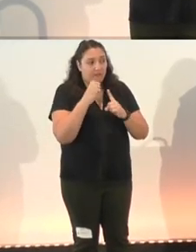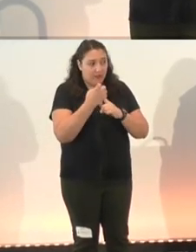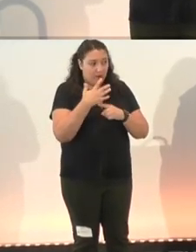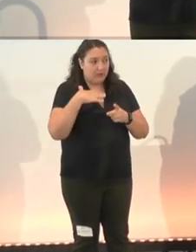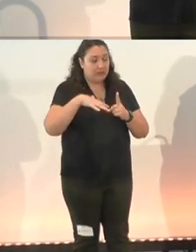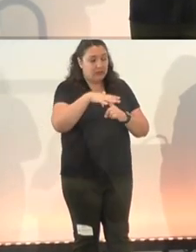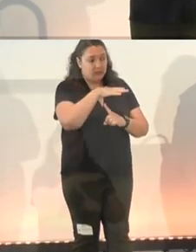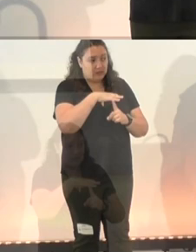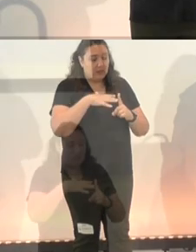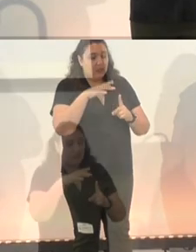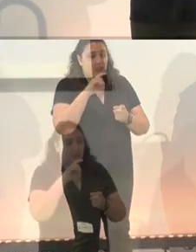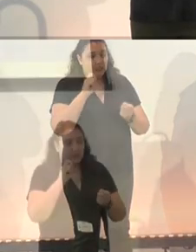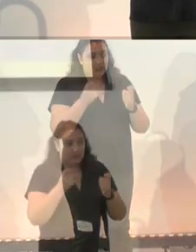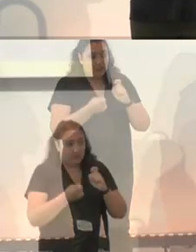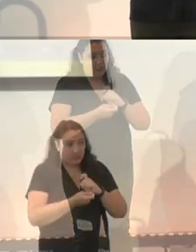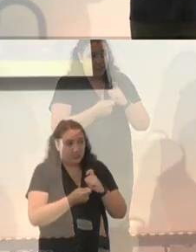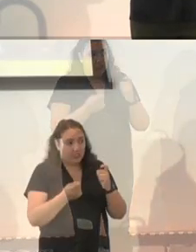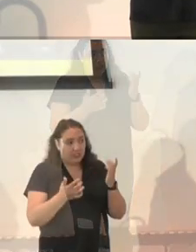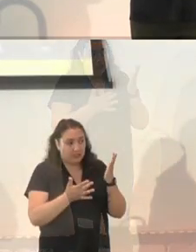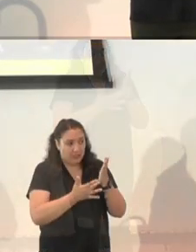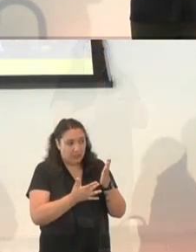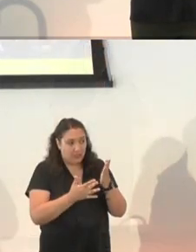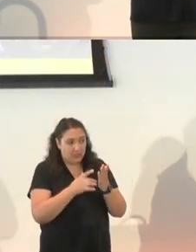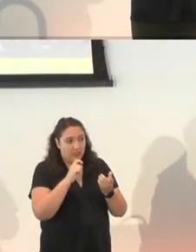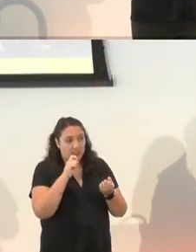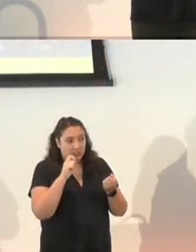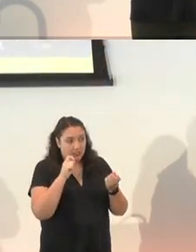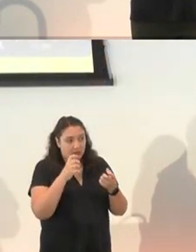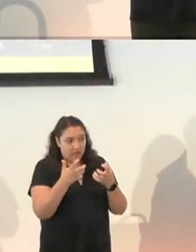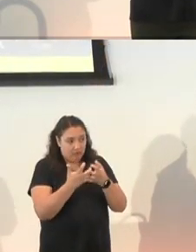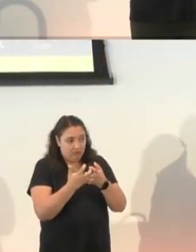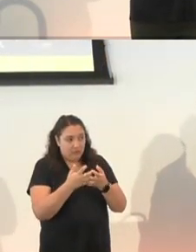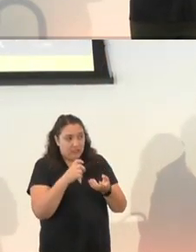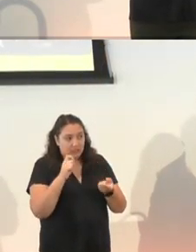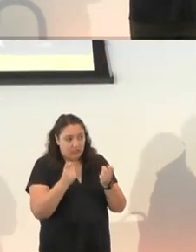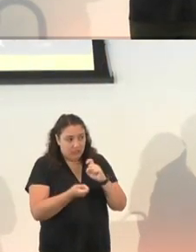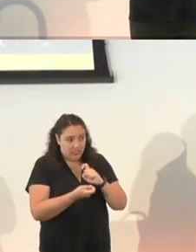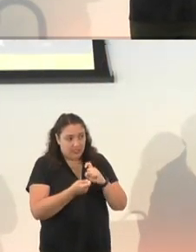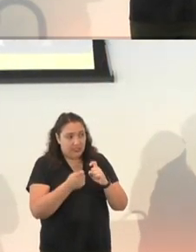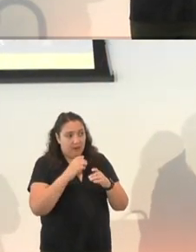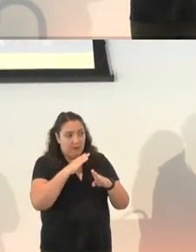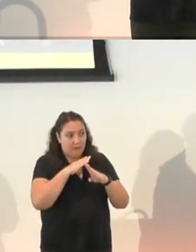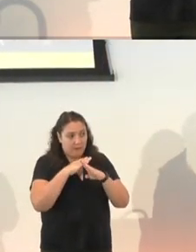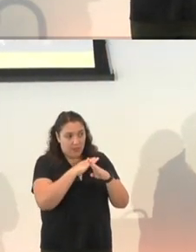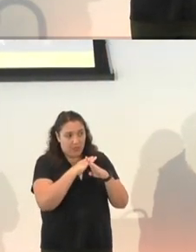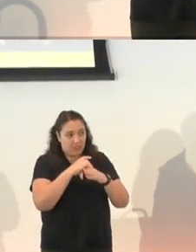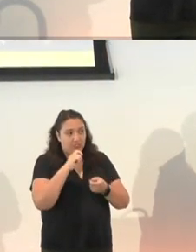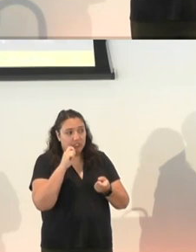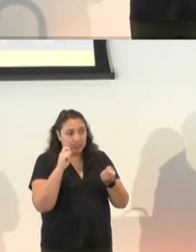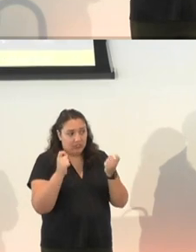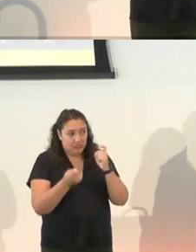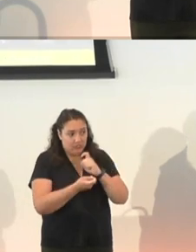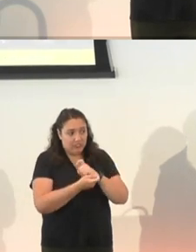changing technologies, changing barriers, changing experiences, our research is very different now